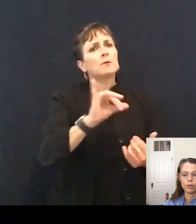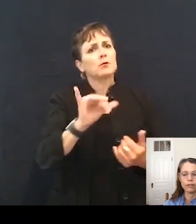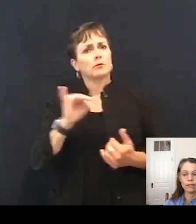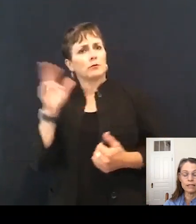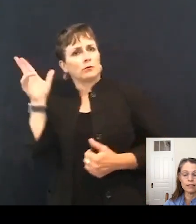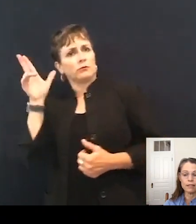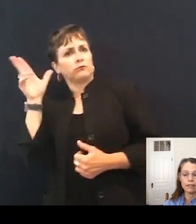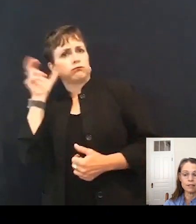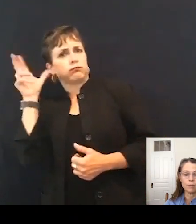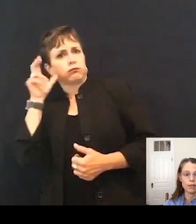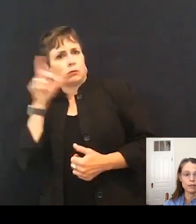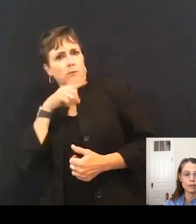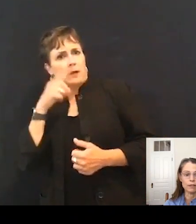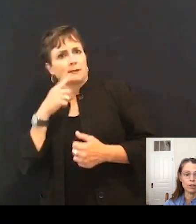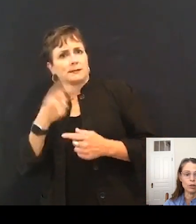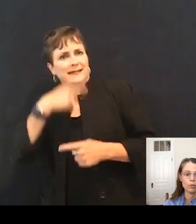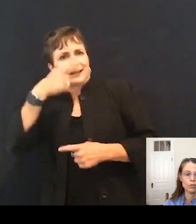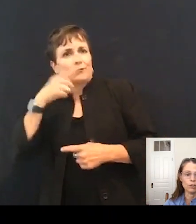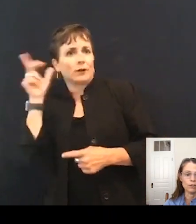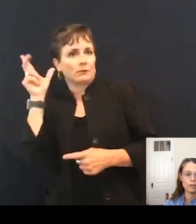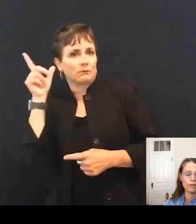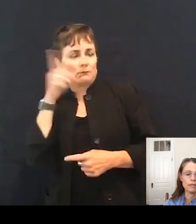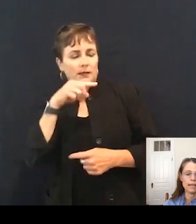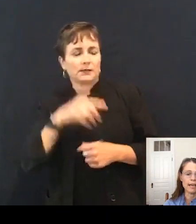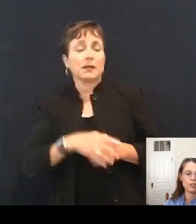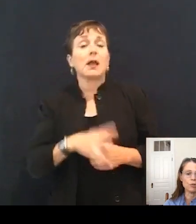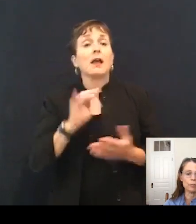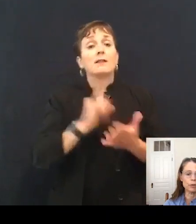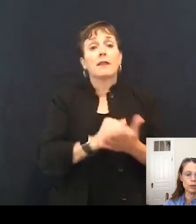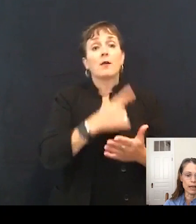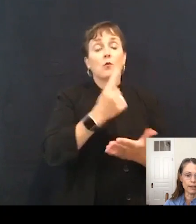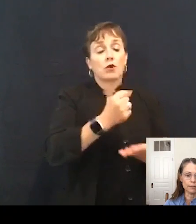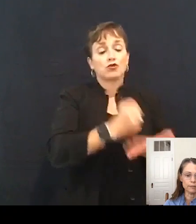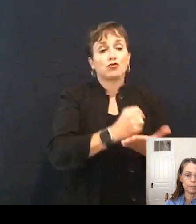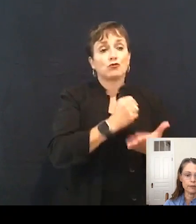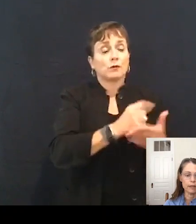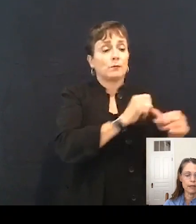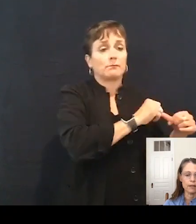at least 6 months, which is the dashed blue line.